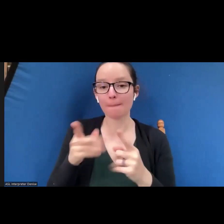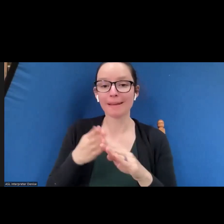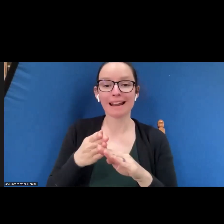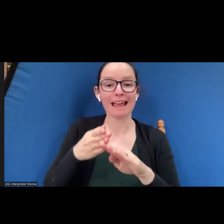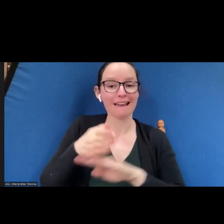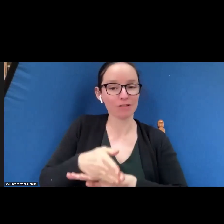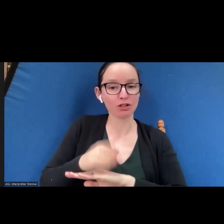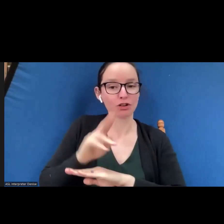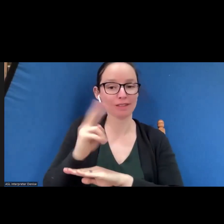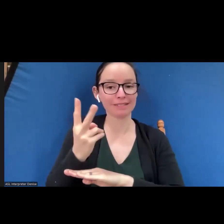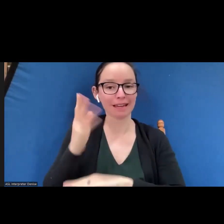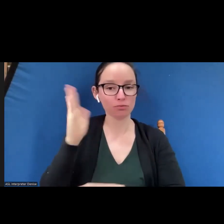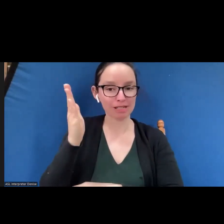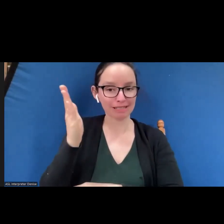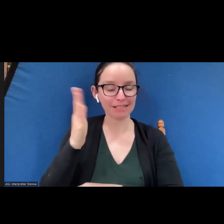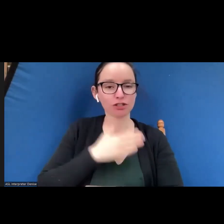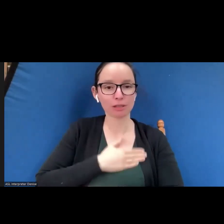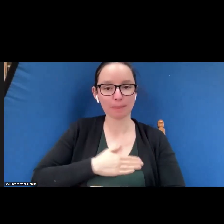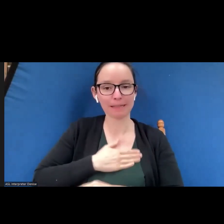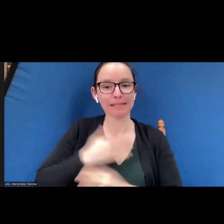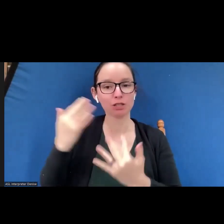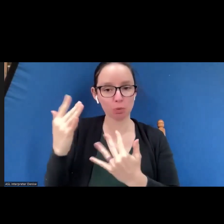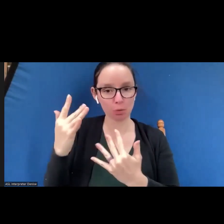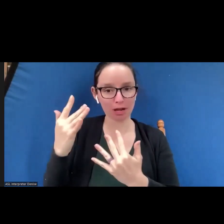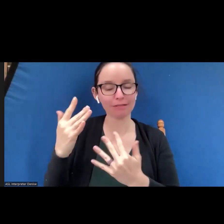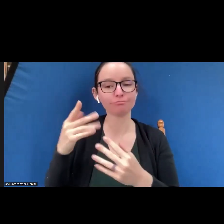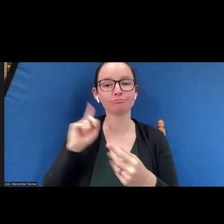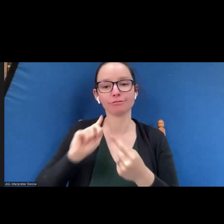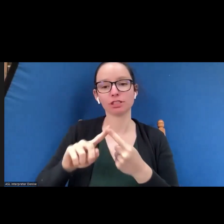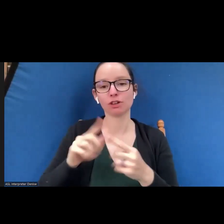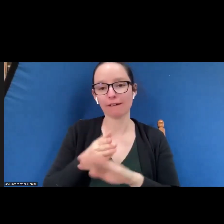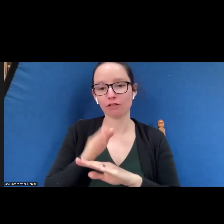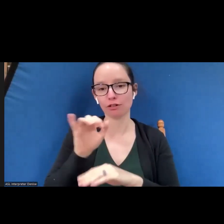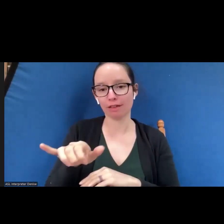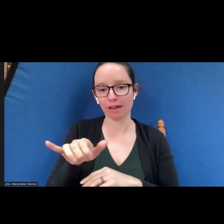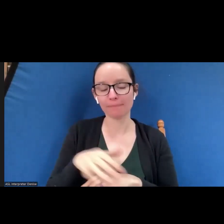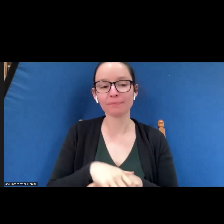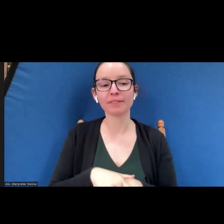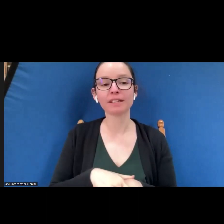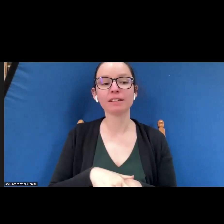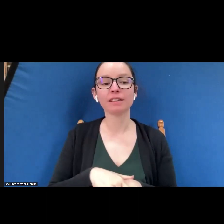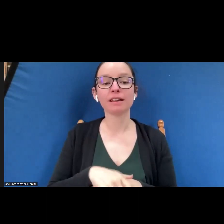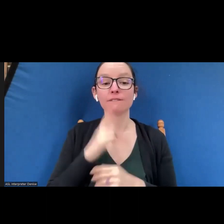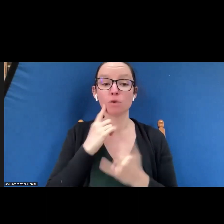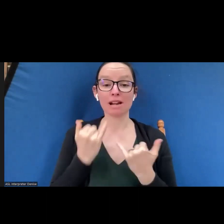So please stick around for that. In the meantime, feel free to use the question and answer box. I see